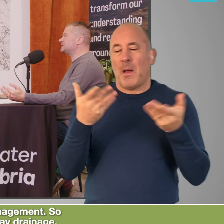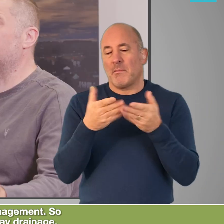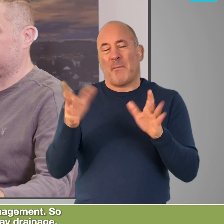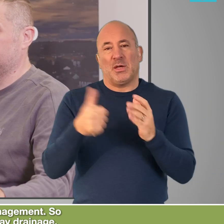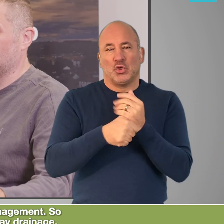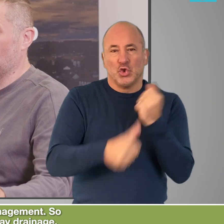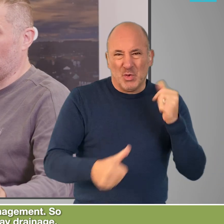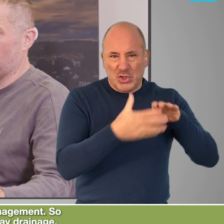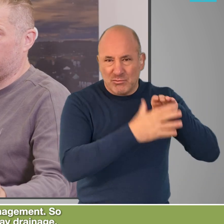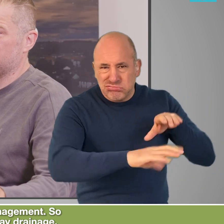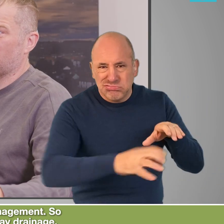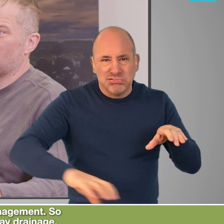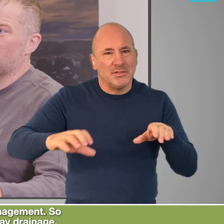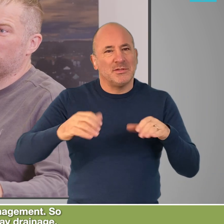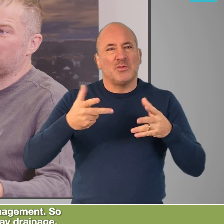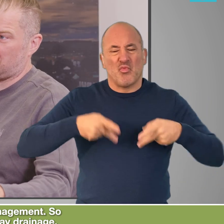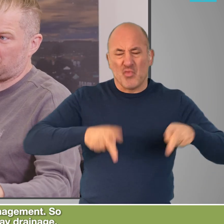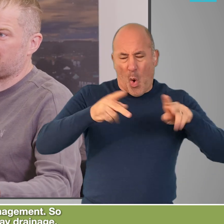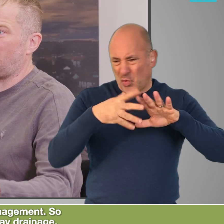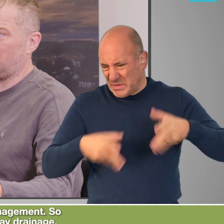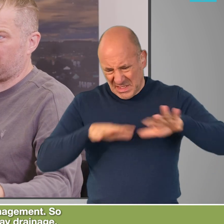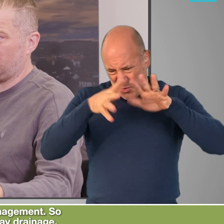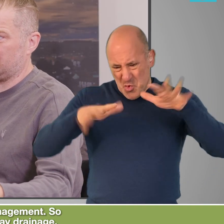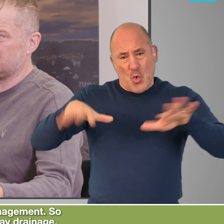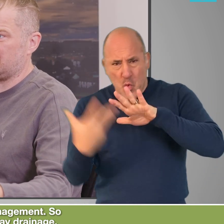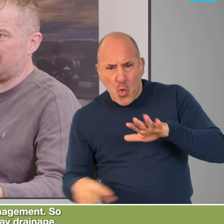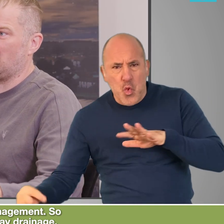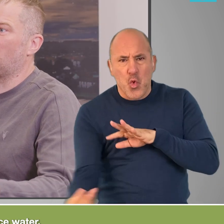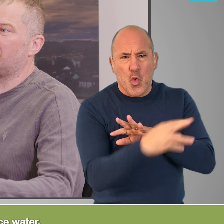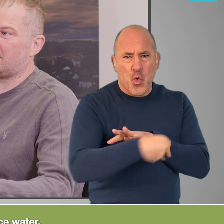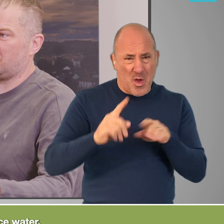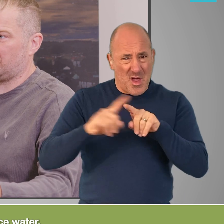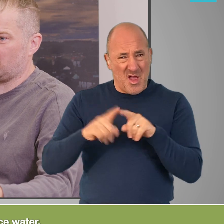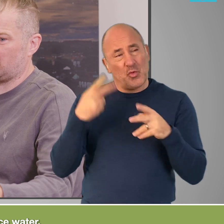engineered water management. So public sewers, highway drainage, a lot of that surface water,